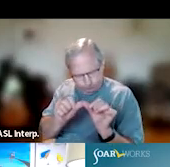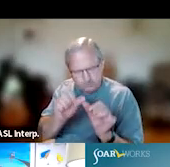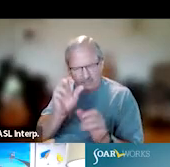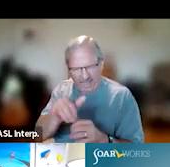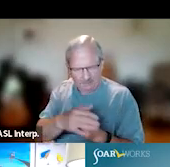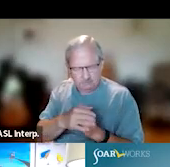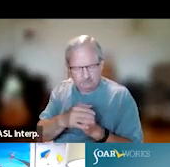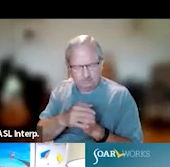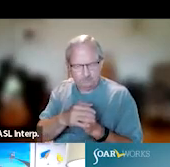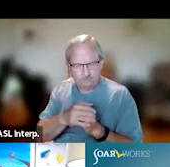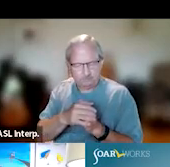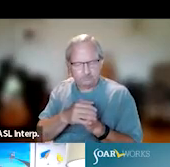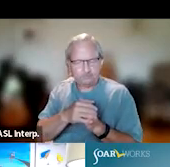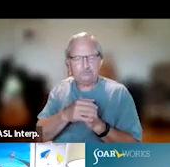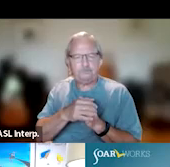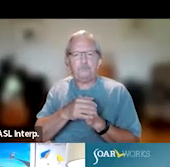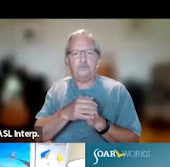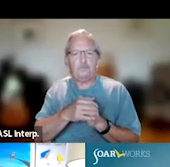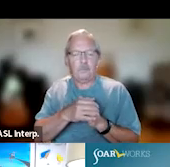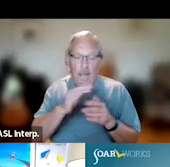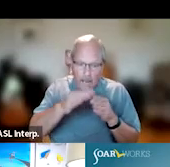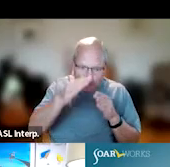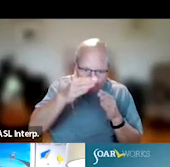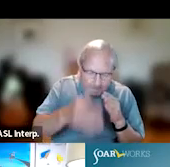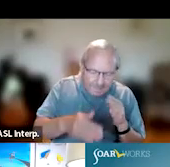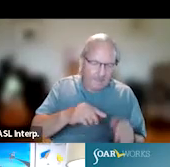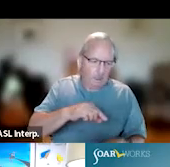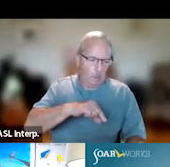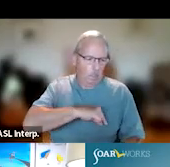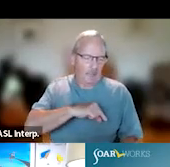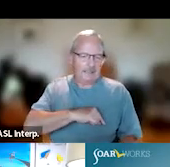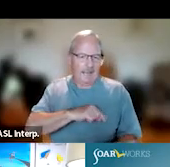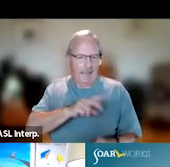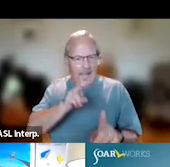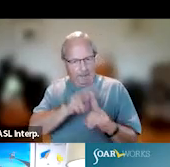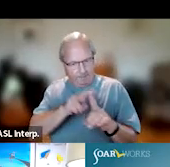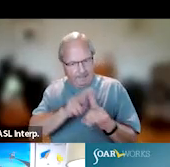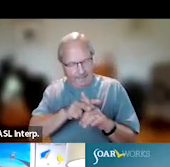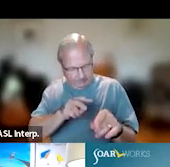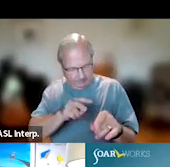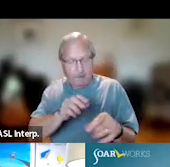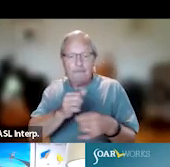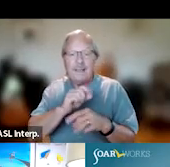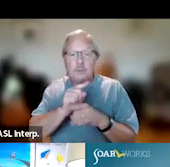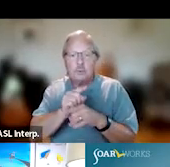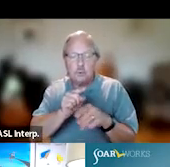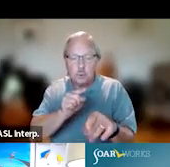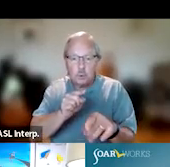to keep doing those complete quality applications and make sure that as you're assisting folks